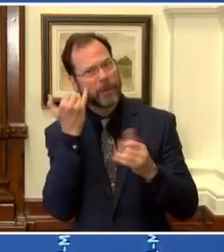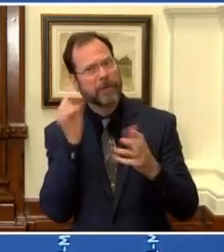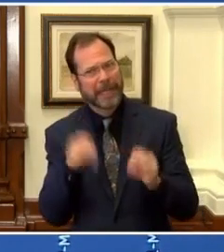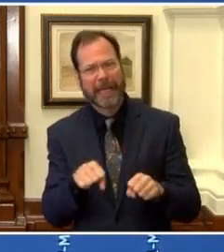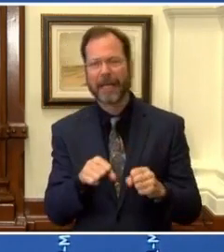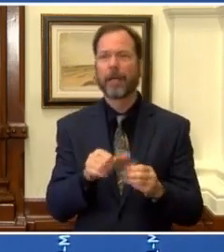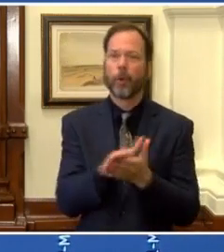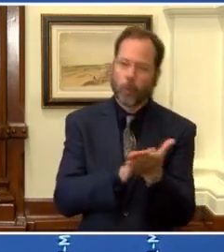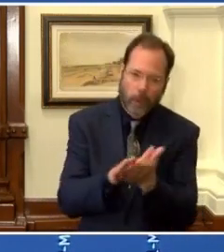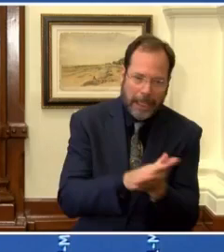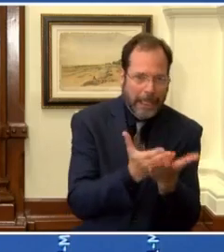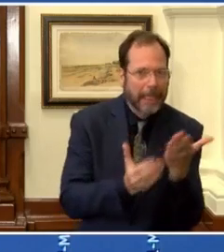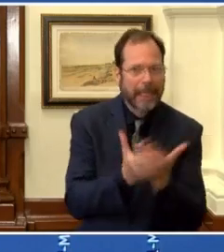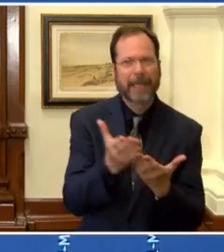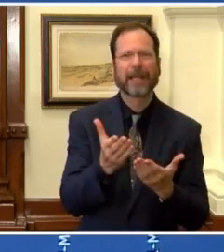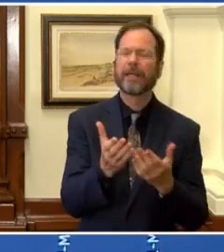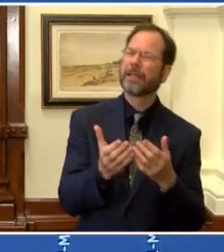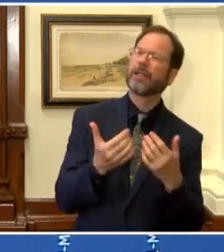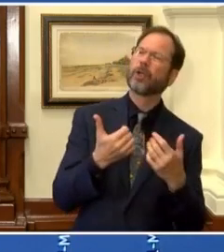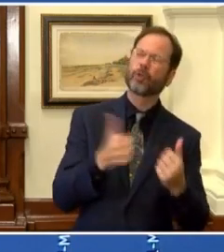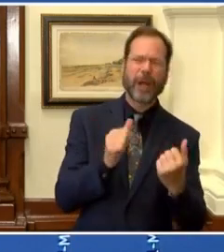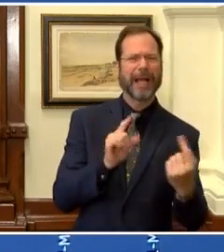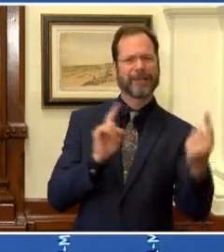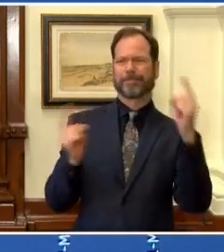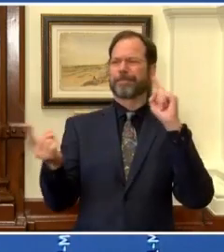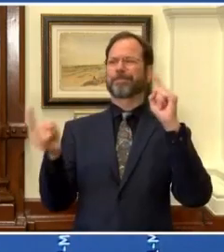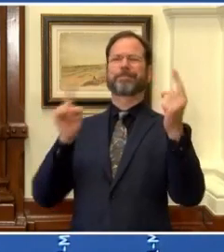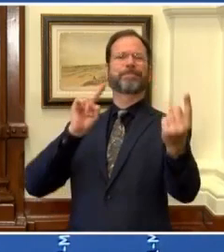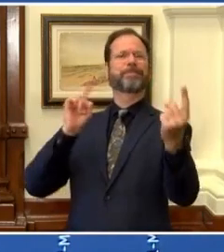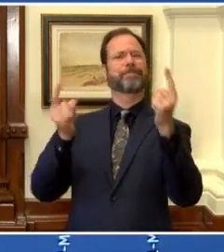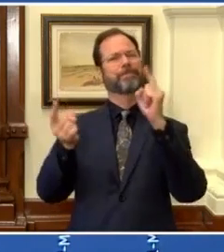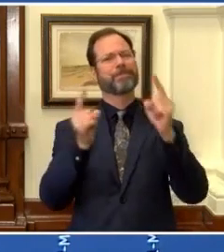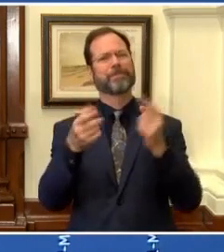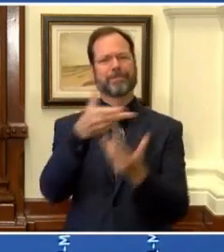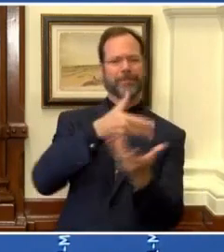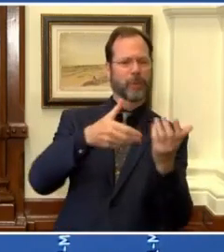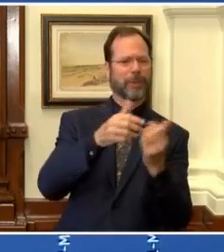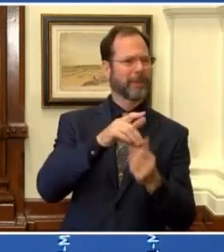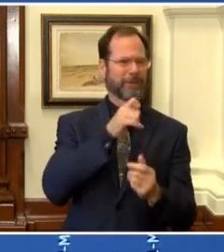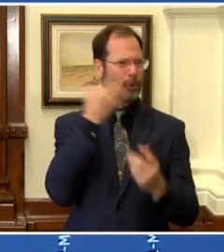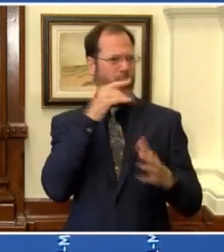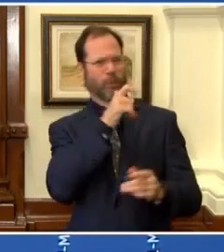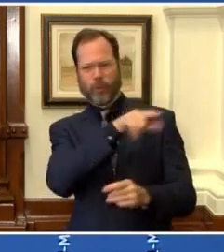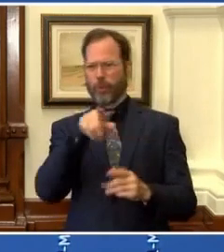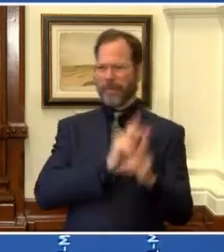WE HAVE ALL COME TO LEARN. STAY AND HOW IF YOU CAN,